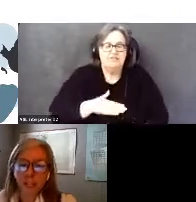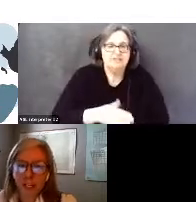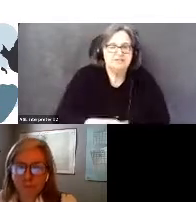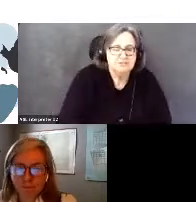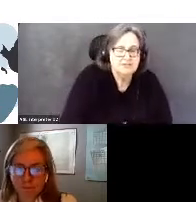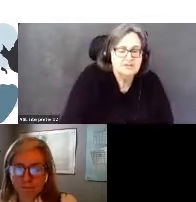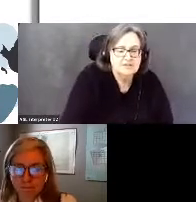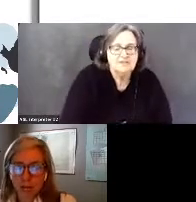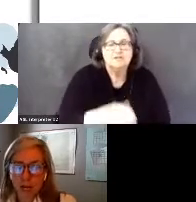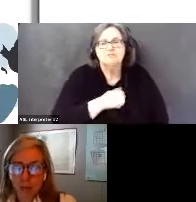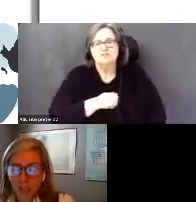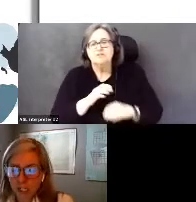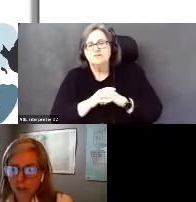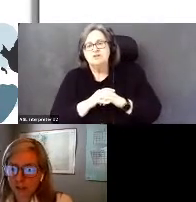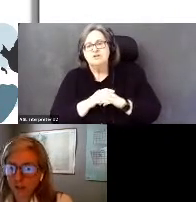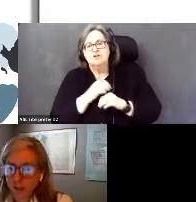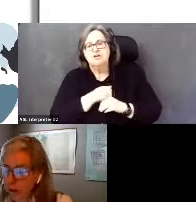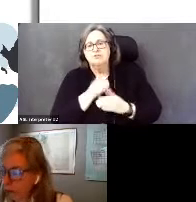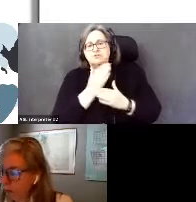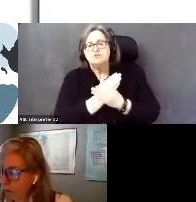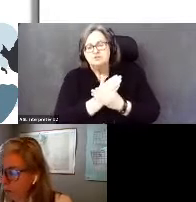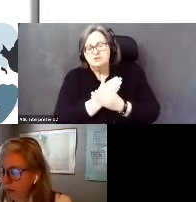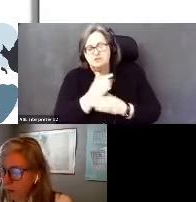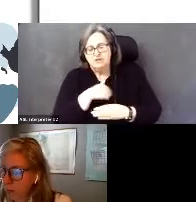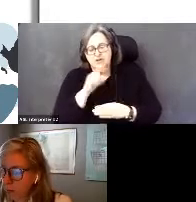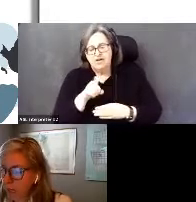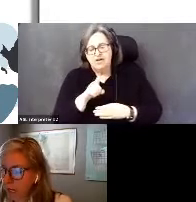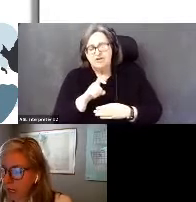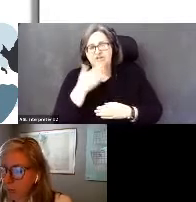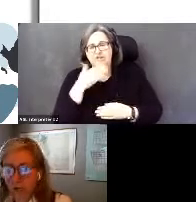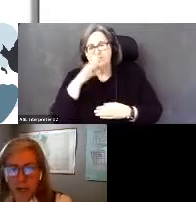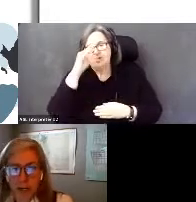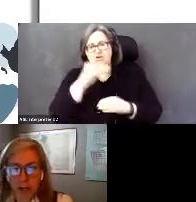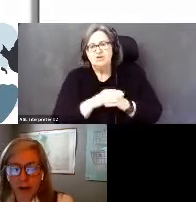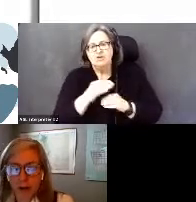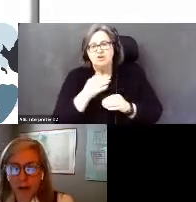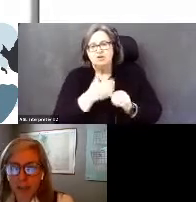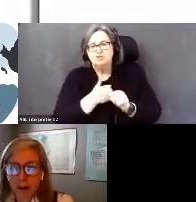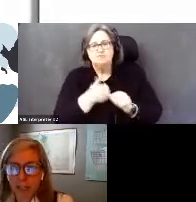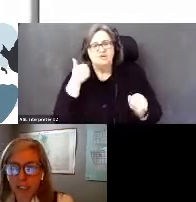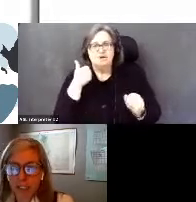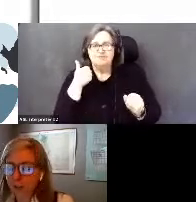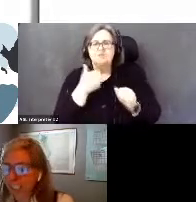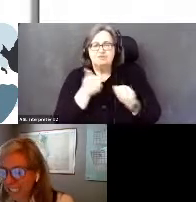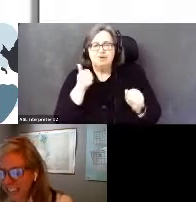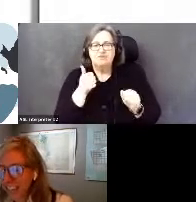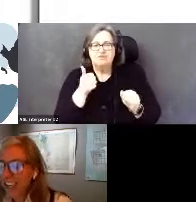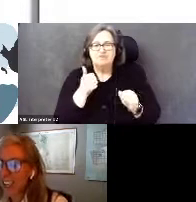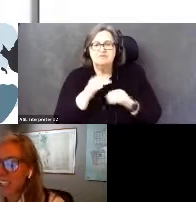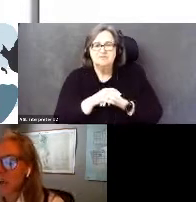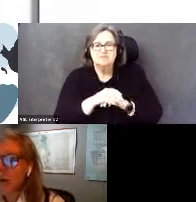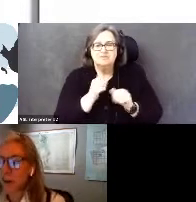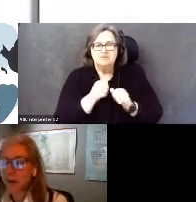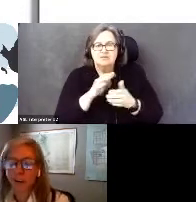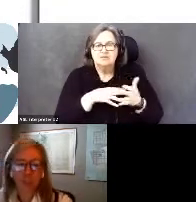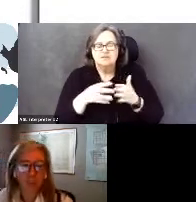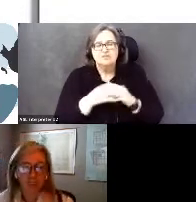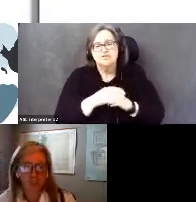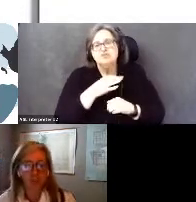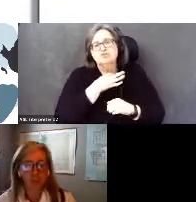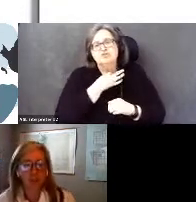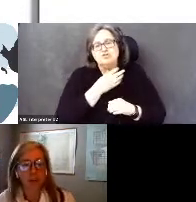I apologize for interrupting. We're running behind schedule. I want if you want to summarize,